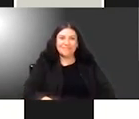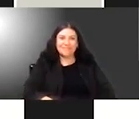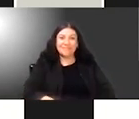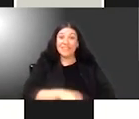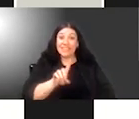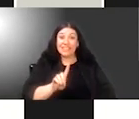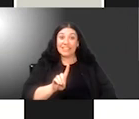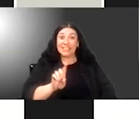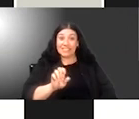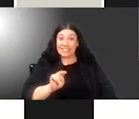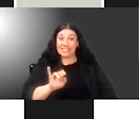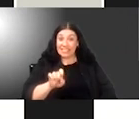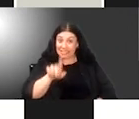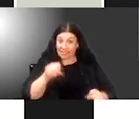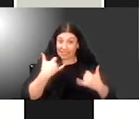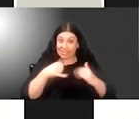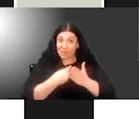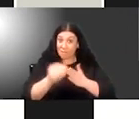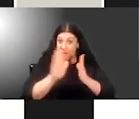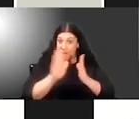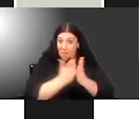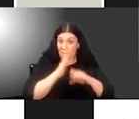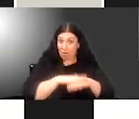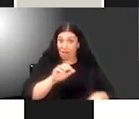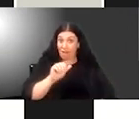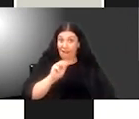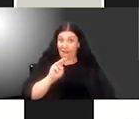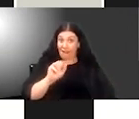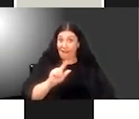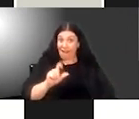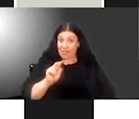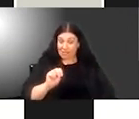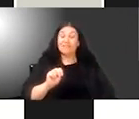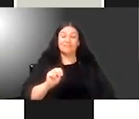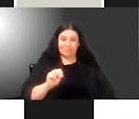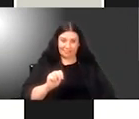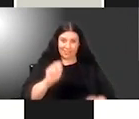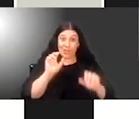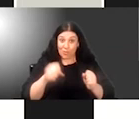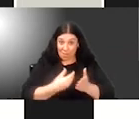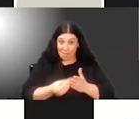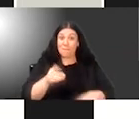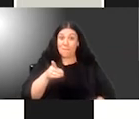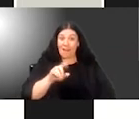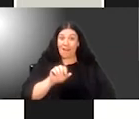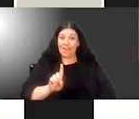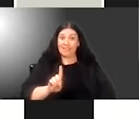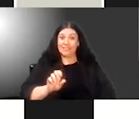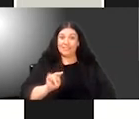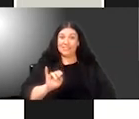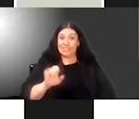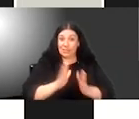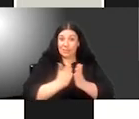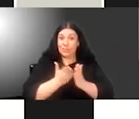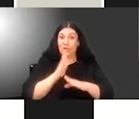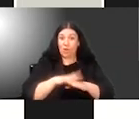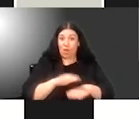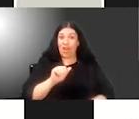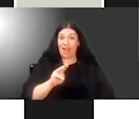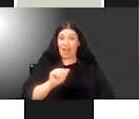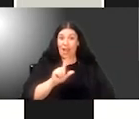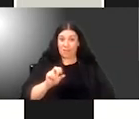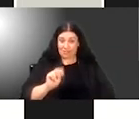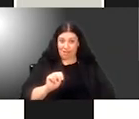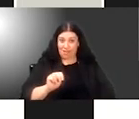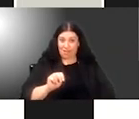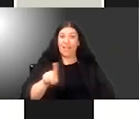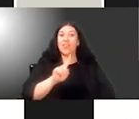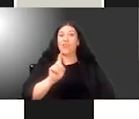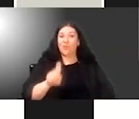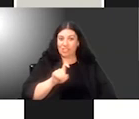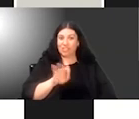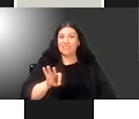You can get my book on Amazon. You can get my book on the independent press. You can get my book also on Barnes & Noble.